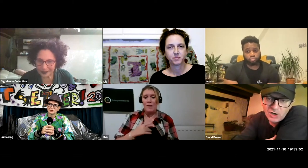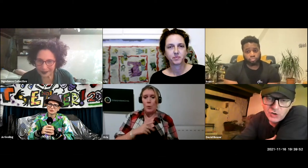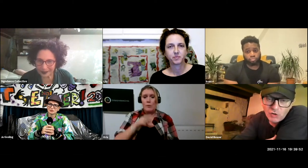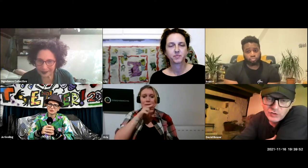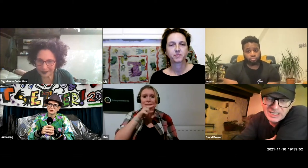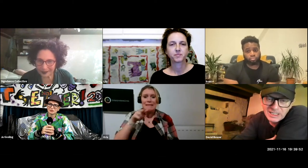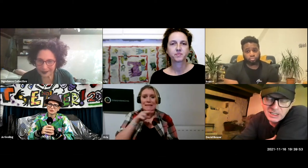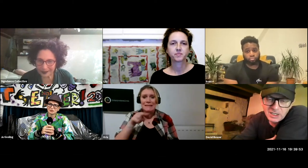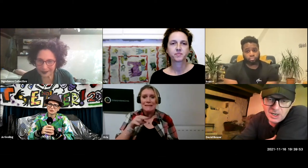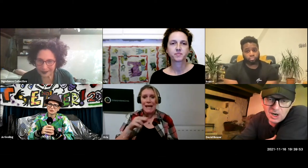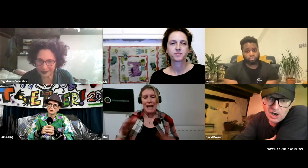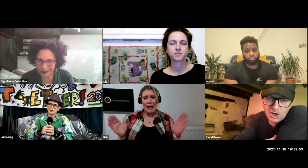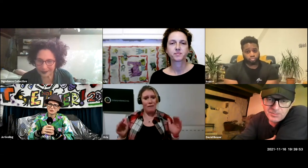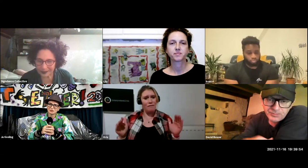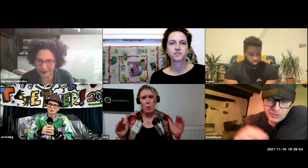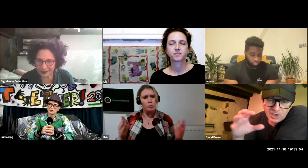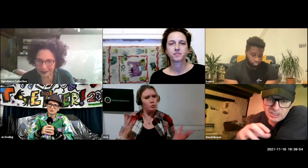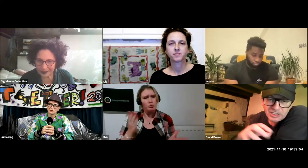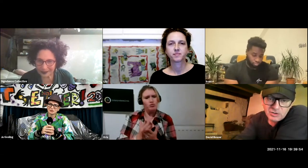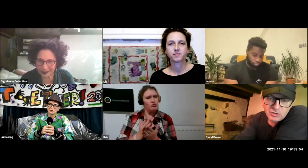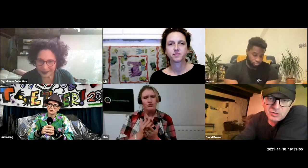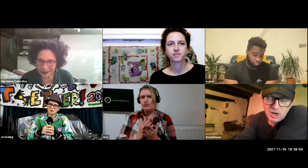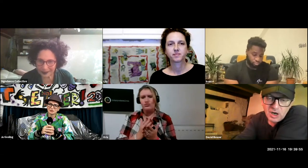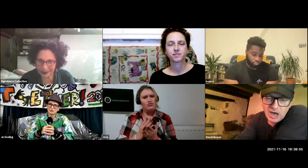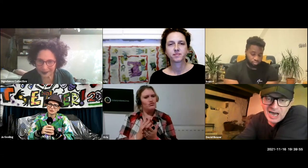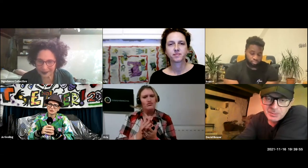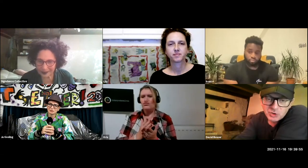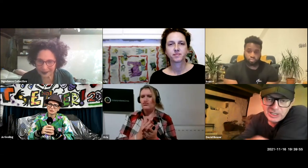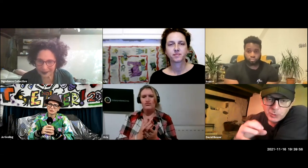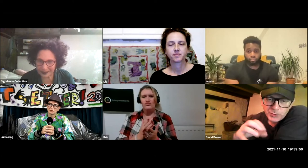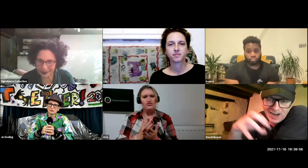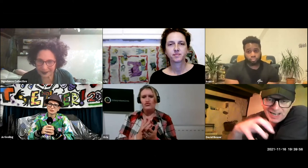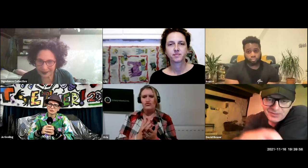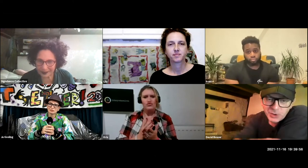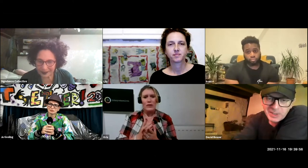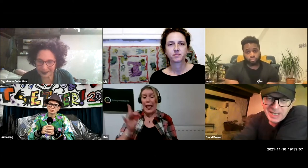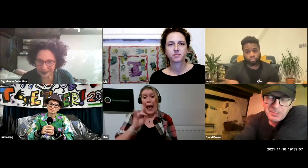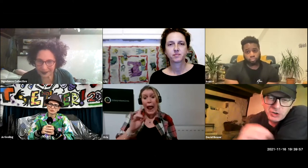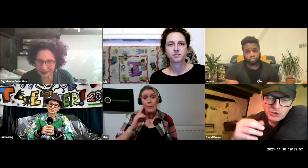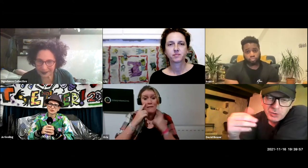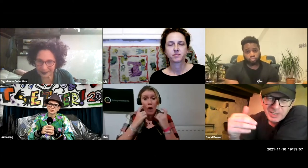We are very excited about this project.